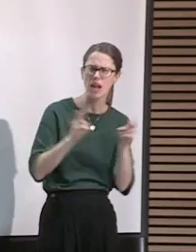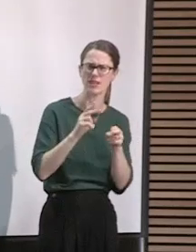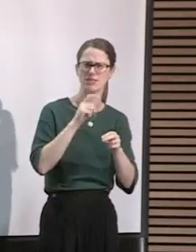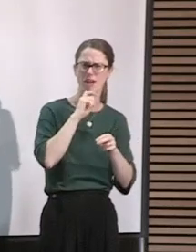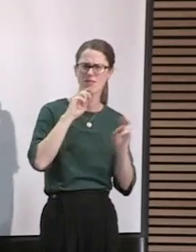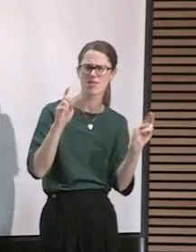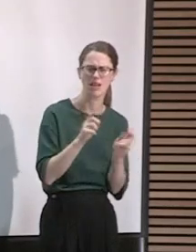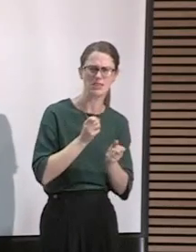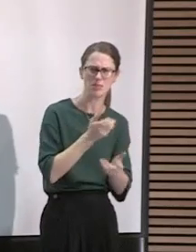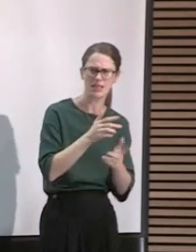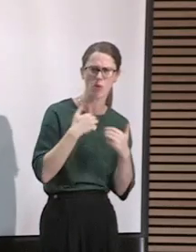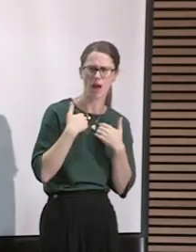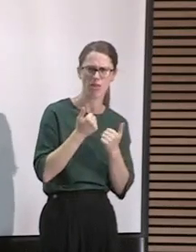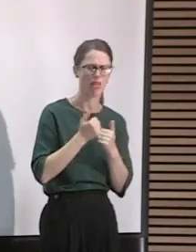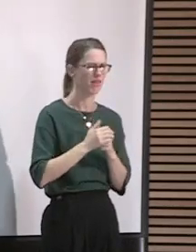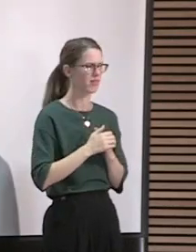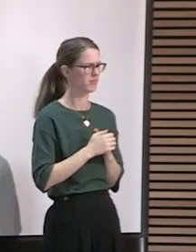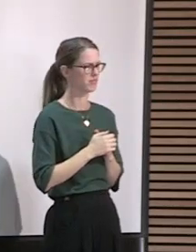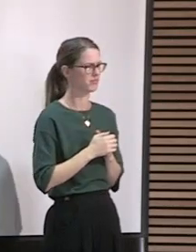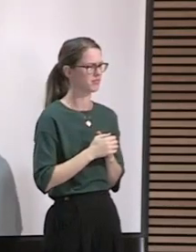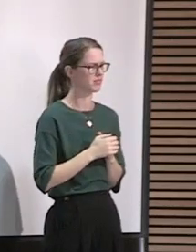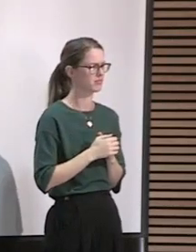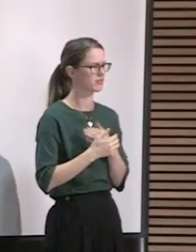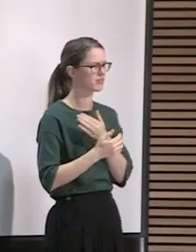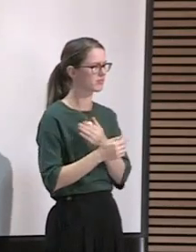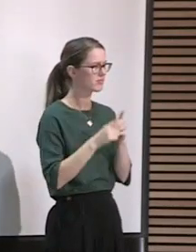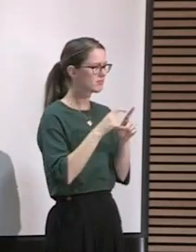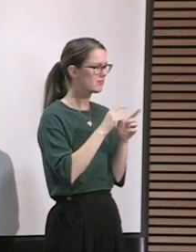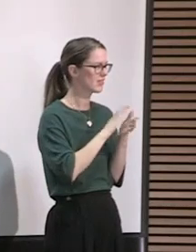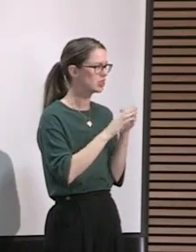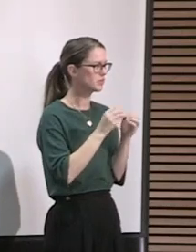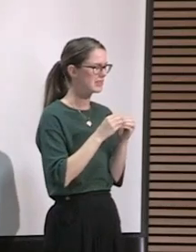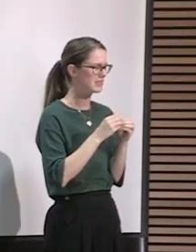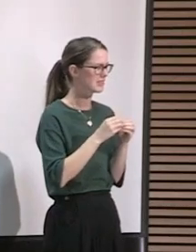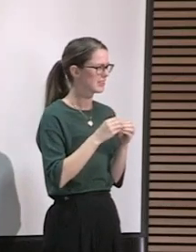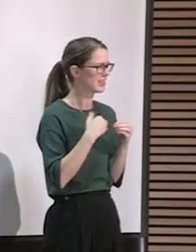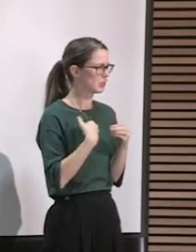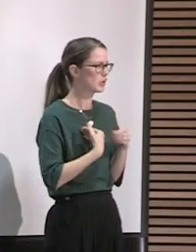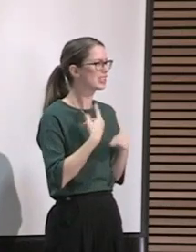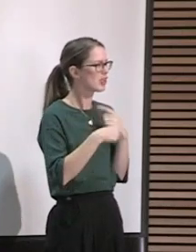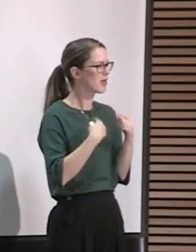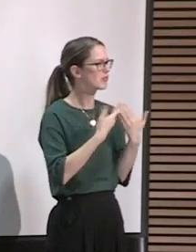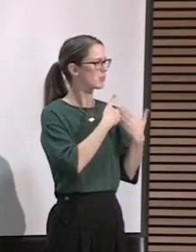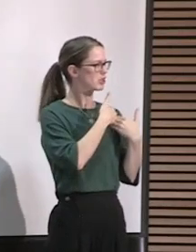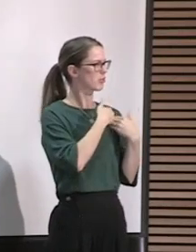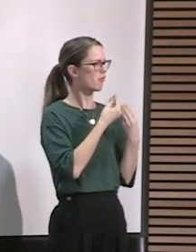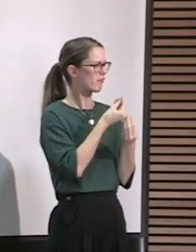during that planning process. Is now the time to be cutting staff and cutting spending in Health?